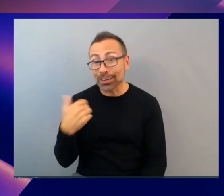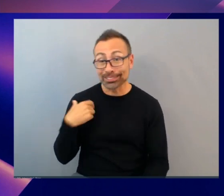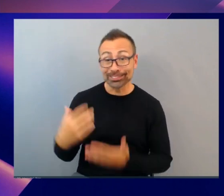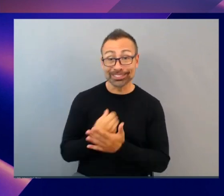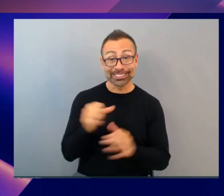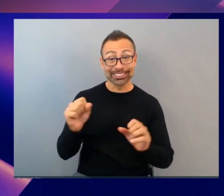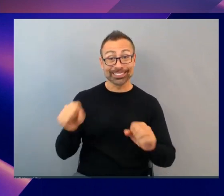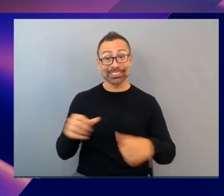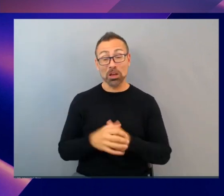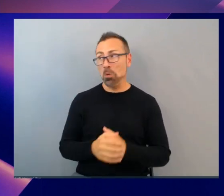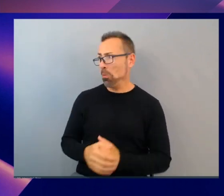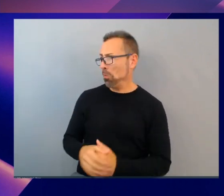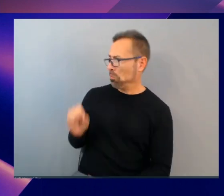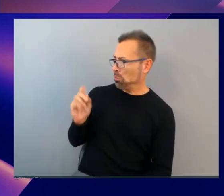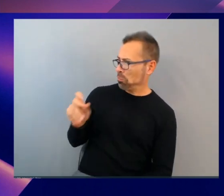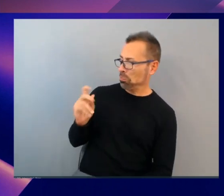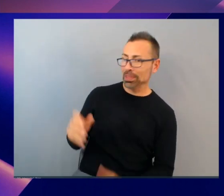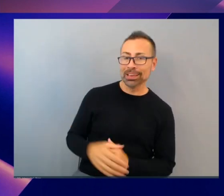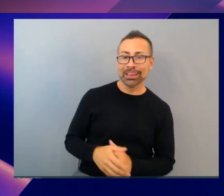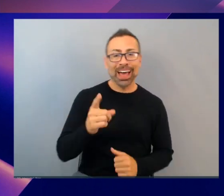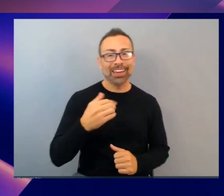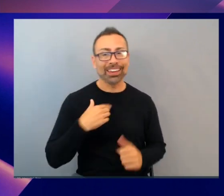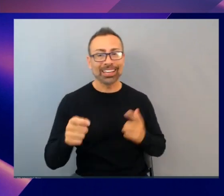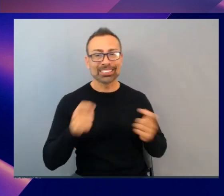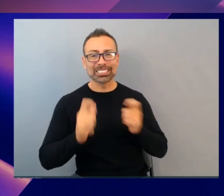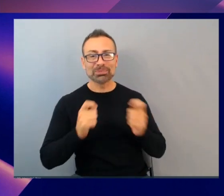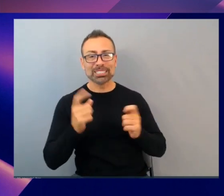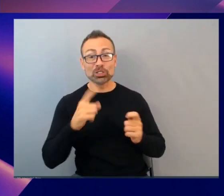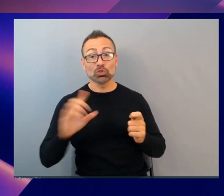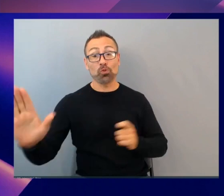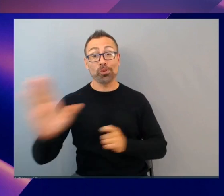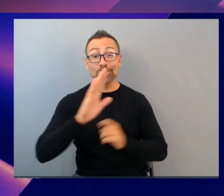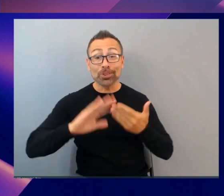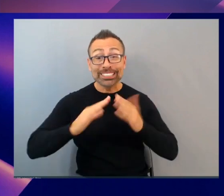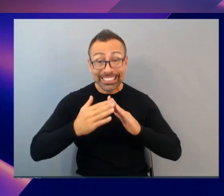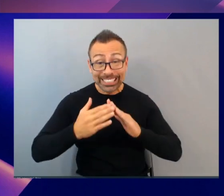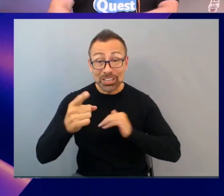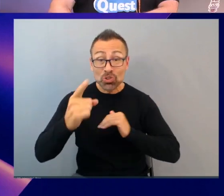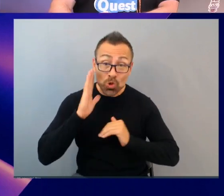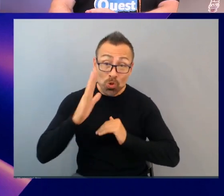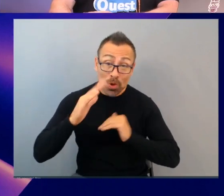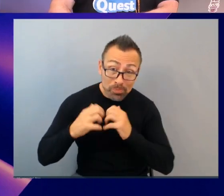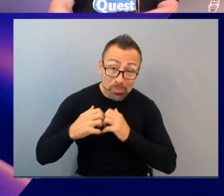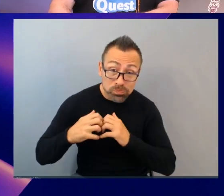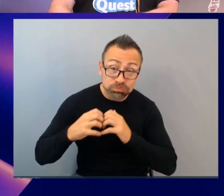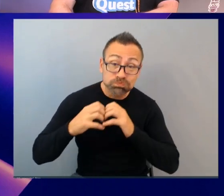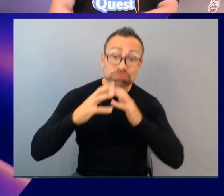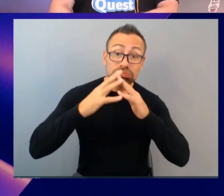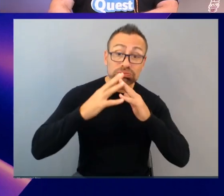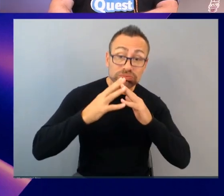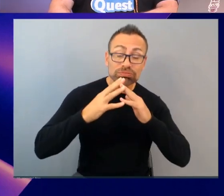And customizations for the city that you build. So, this is AWS Skill Builder.